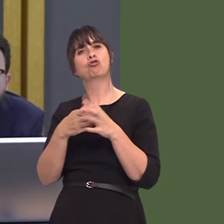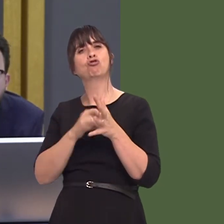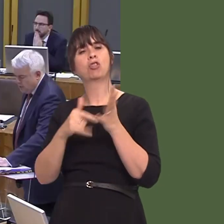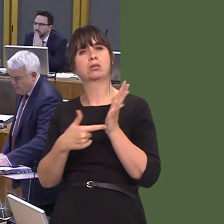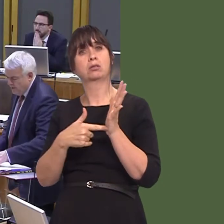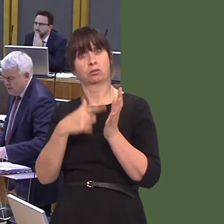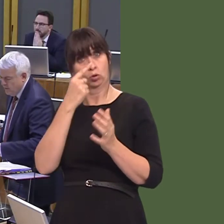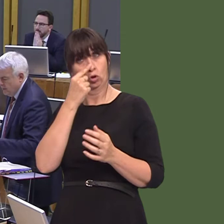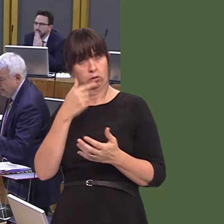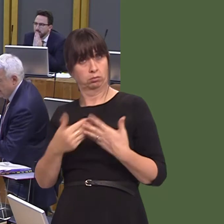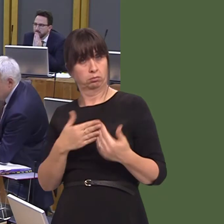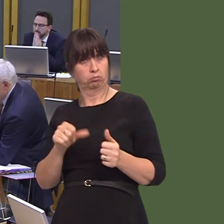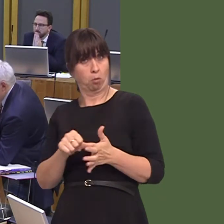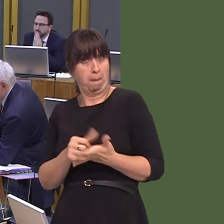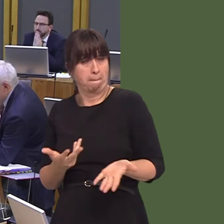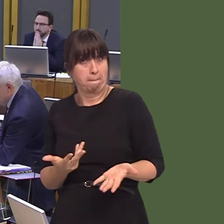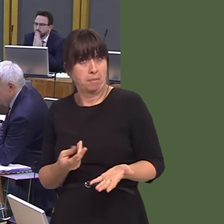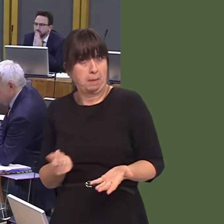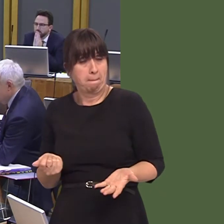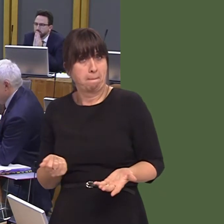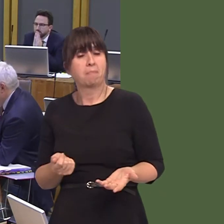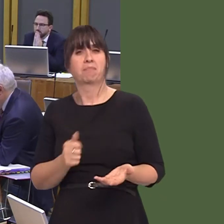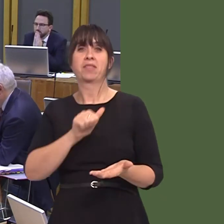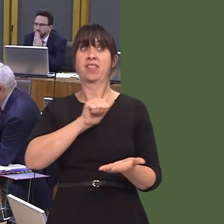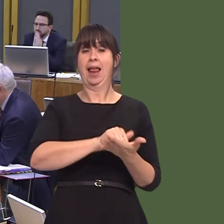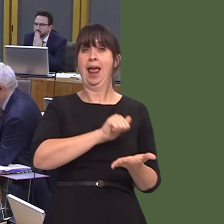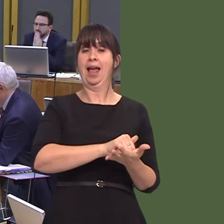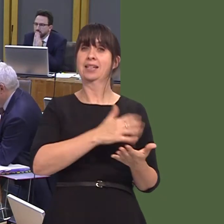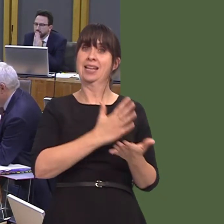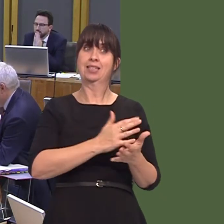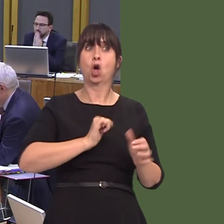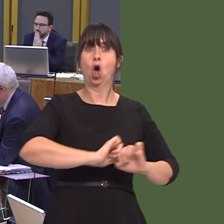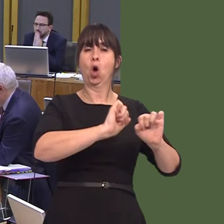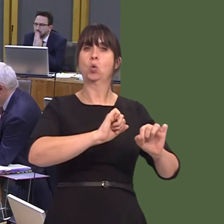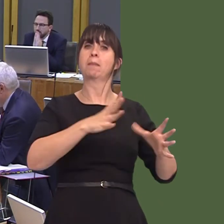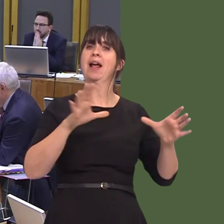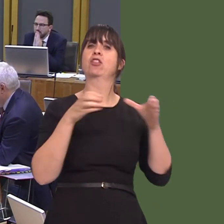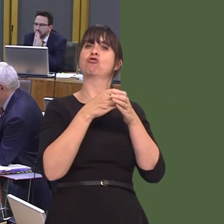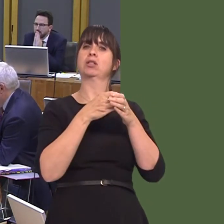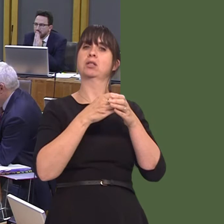Carwyn Jones: Yes, I do, and the advantage of a community land trust, of course, is that the land is owned communally or by a trust.